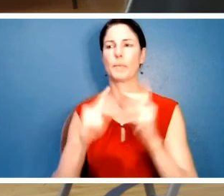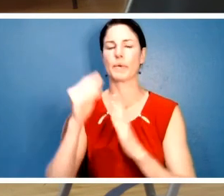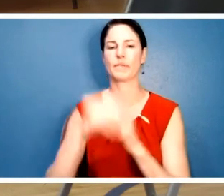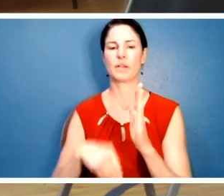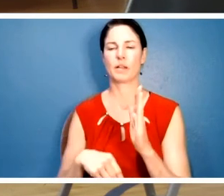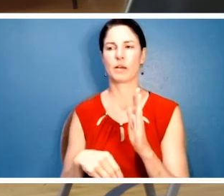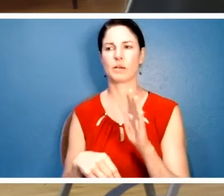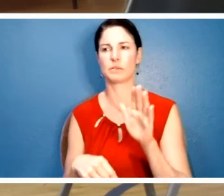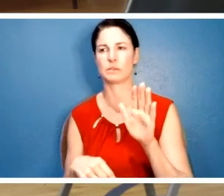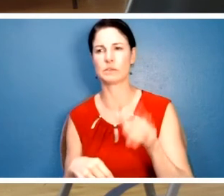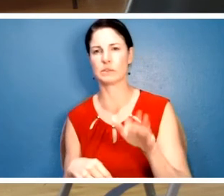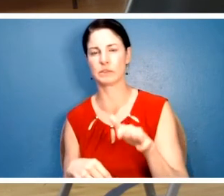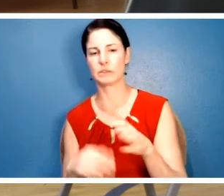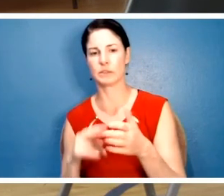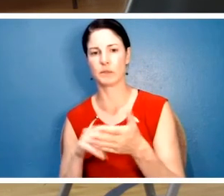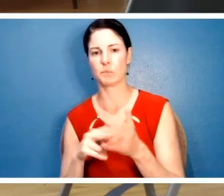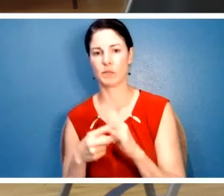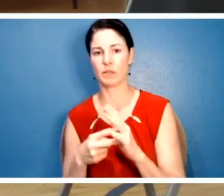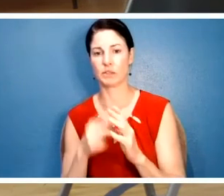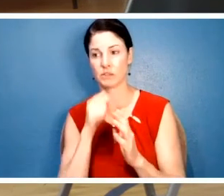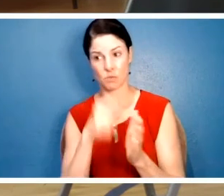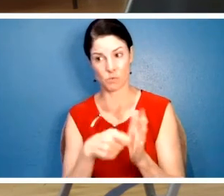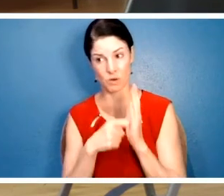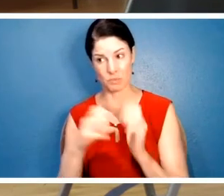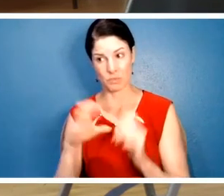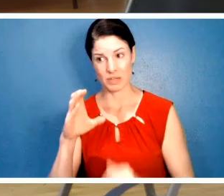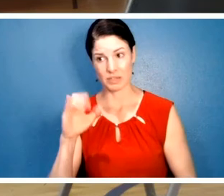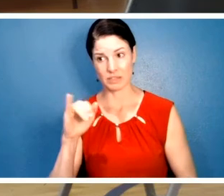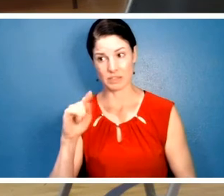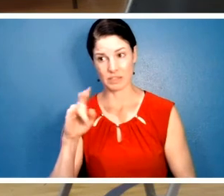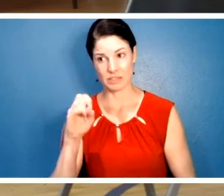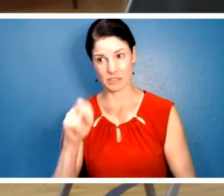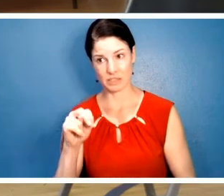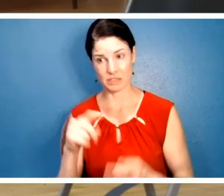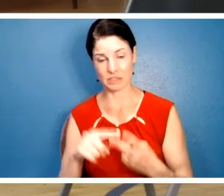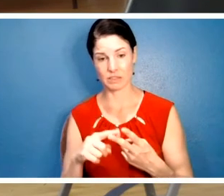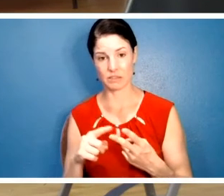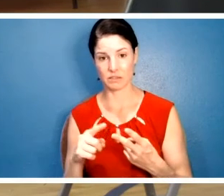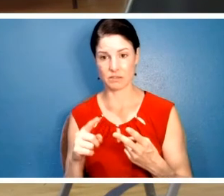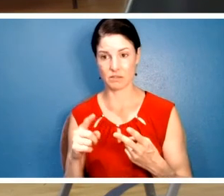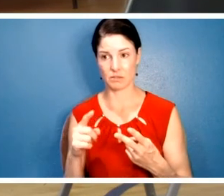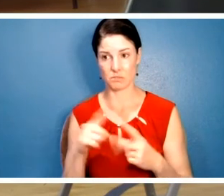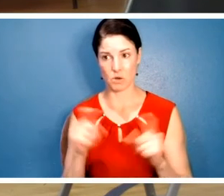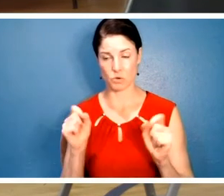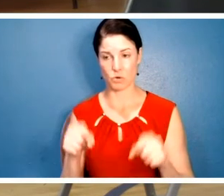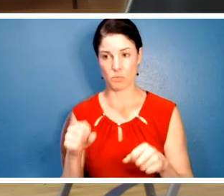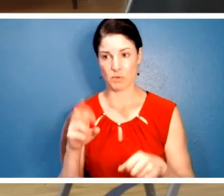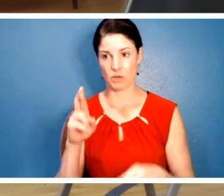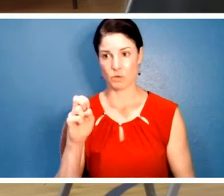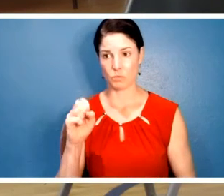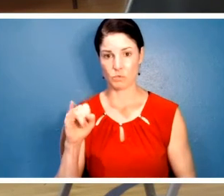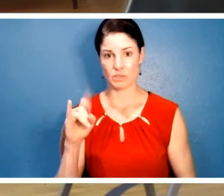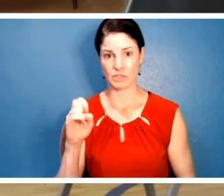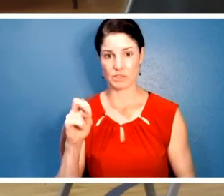SacGov: that you do not have to be a citizen and you could be a red as long as you're a resident, meaning that you can be under that under that.